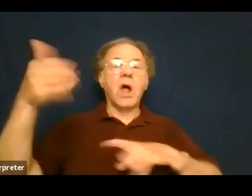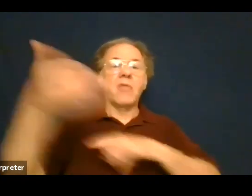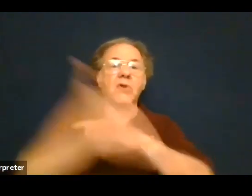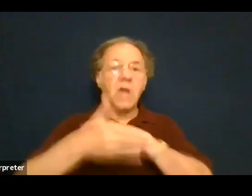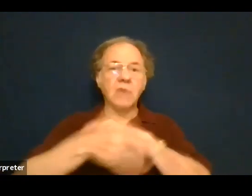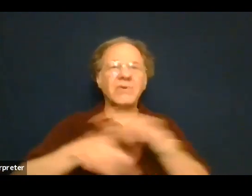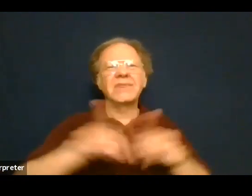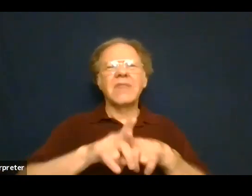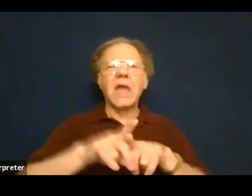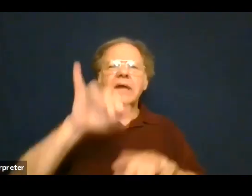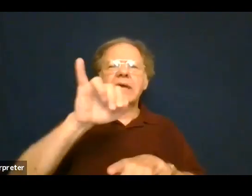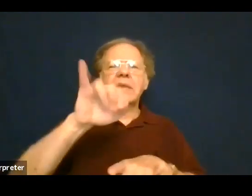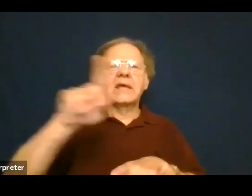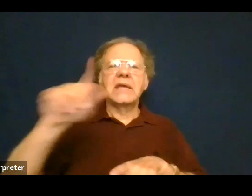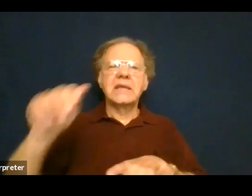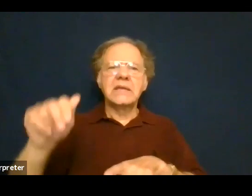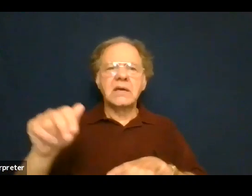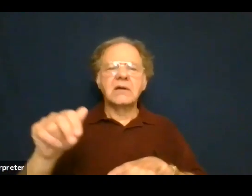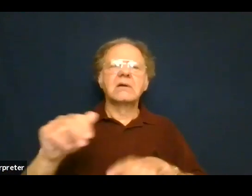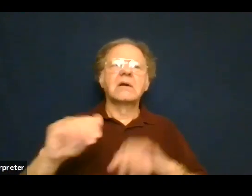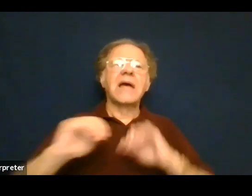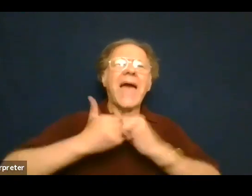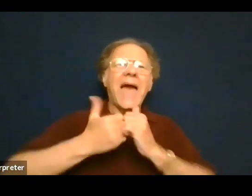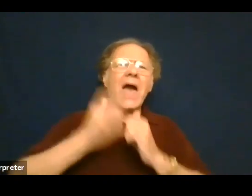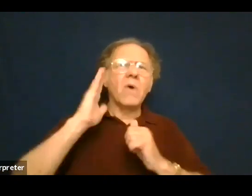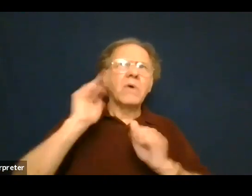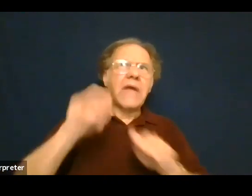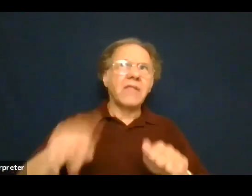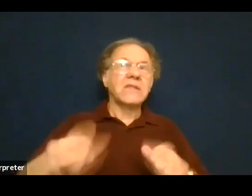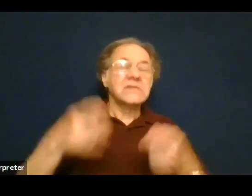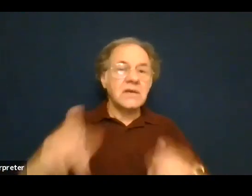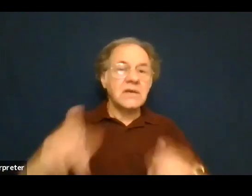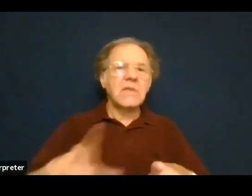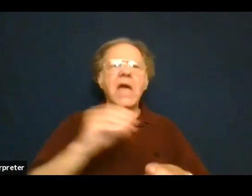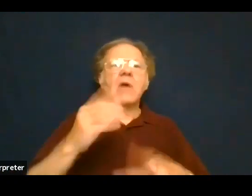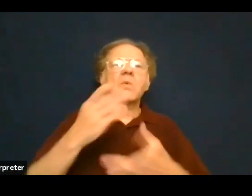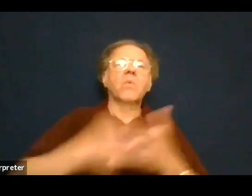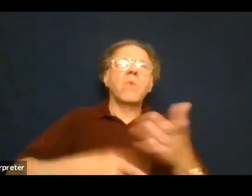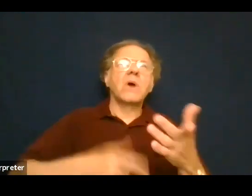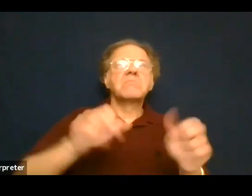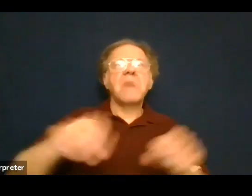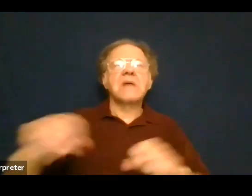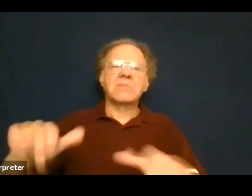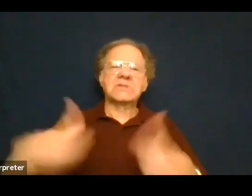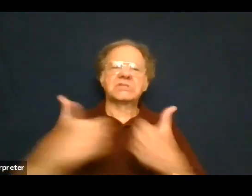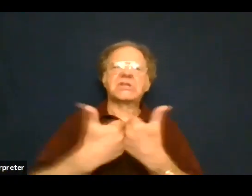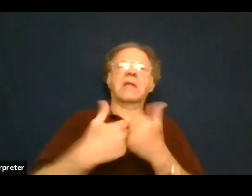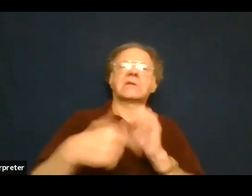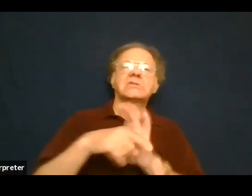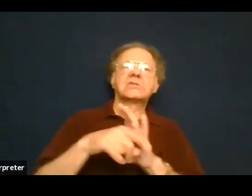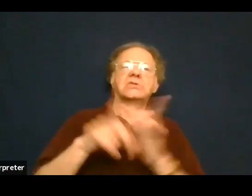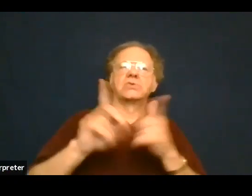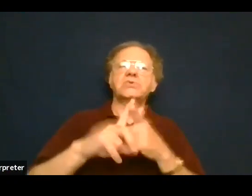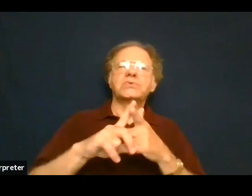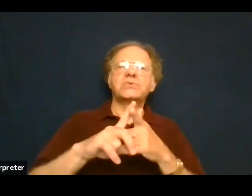needed to make this happen, and what may be possible challenges to implement it? Dr. Mansfield, that sounds like this is for you.